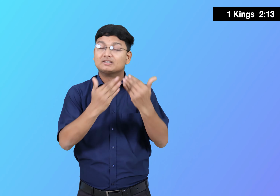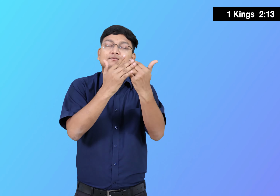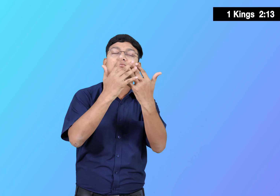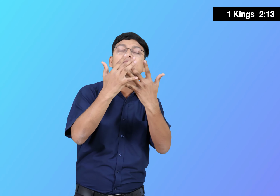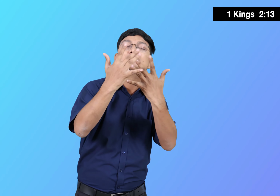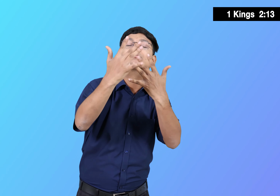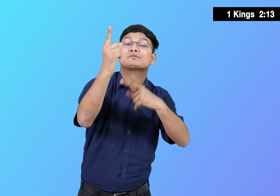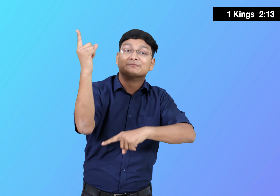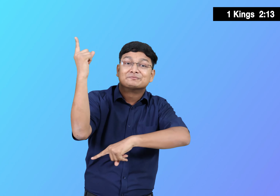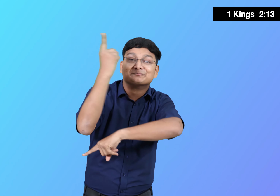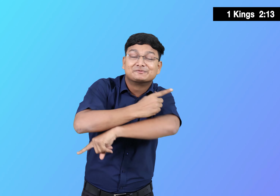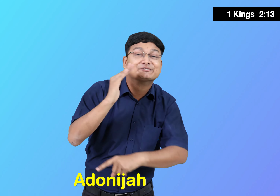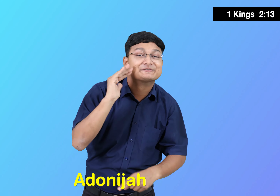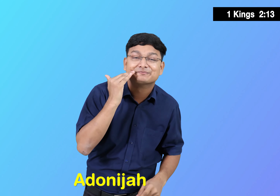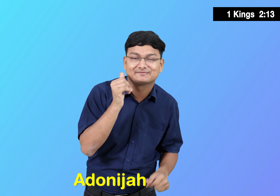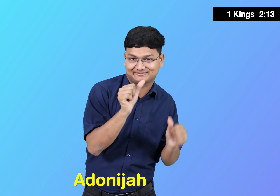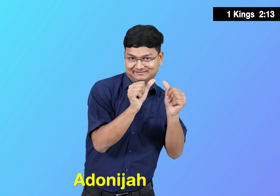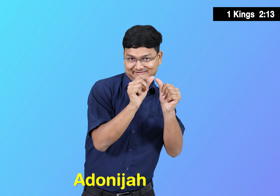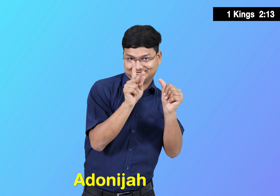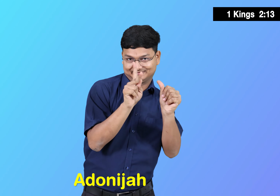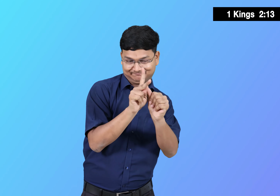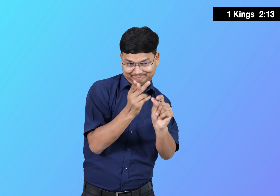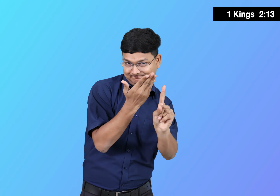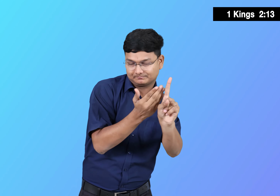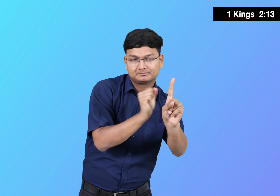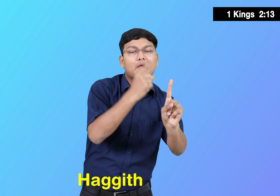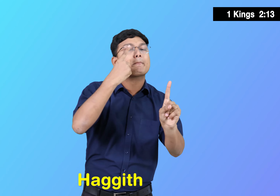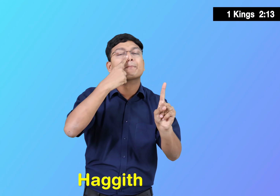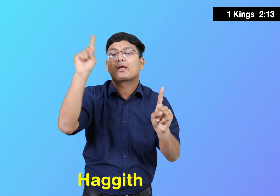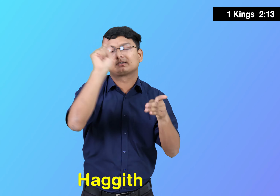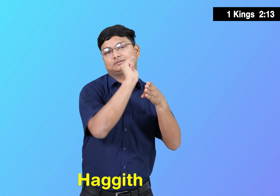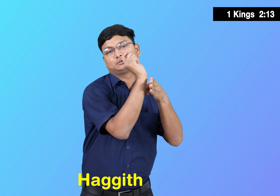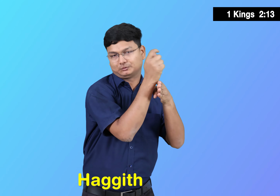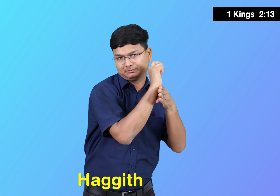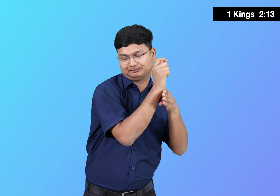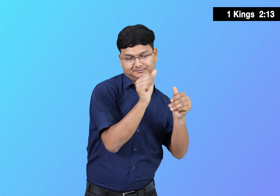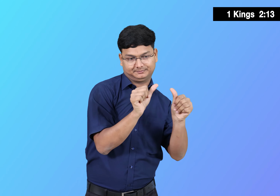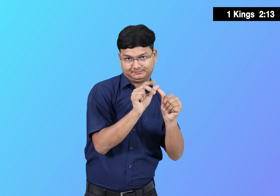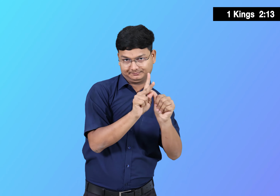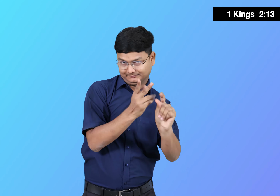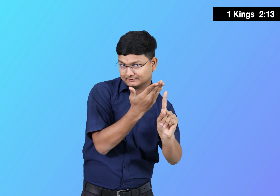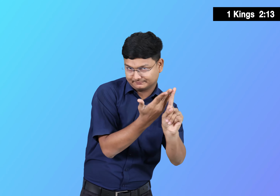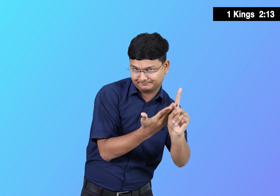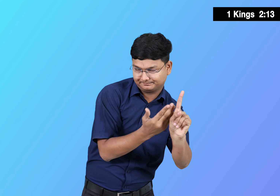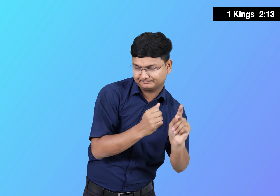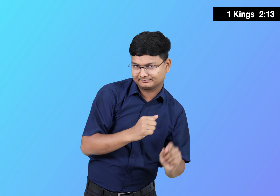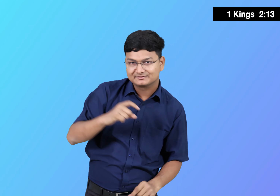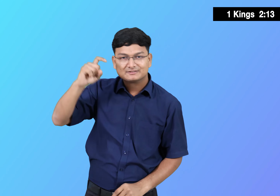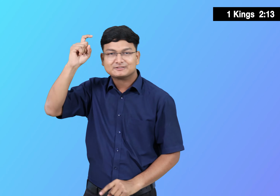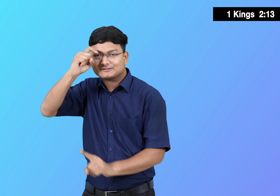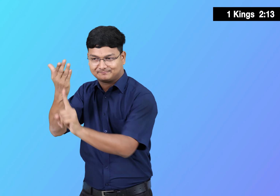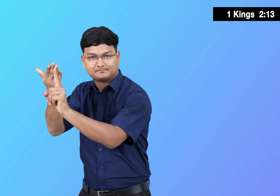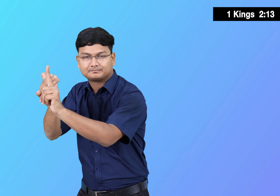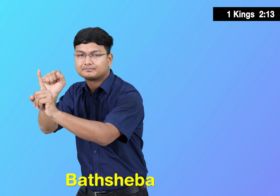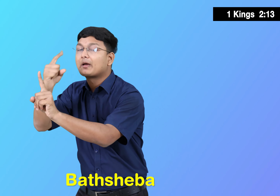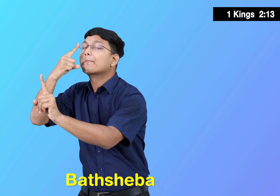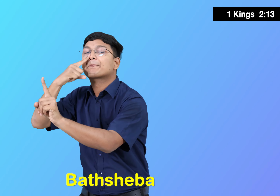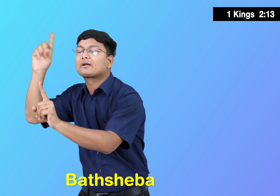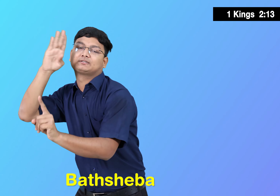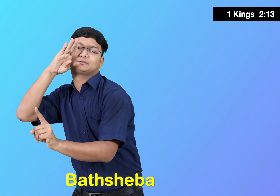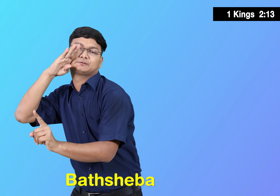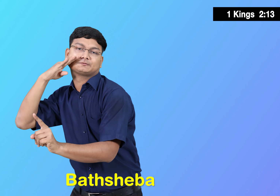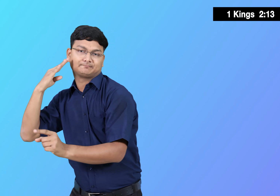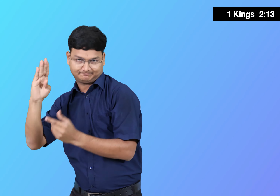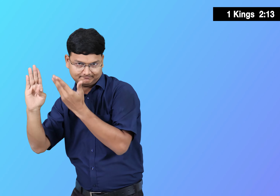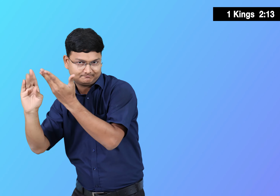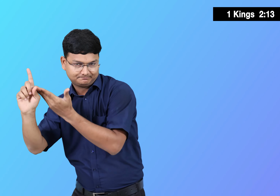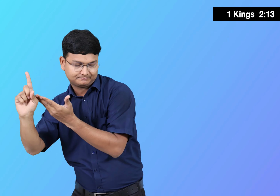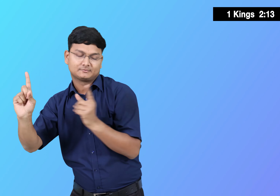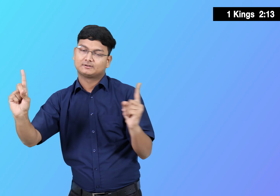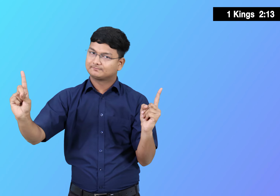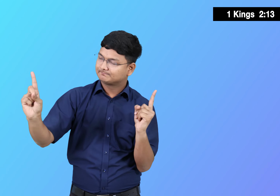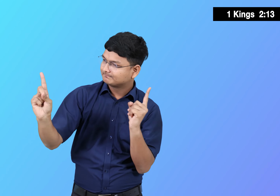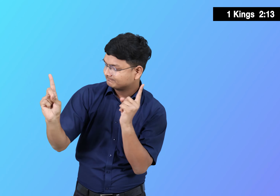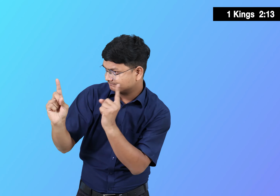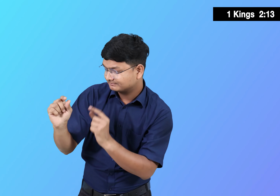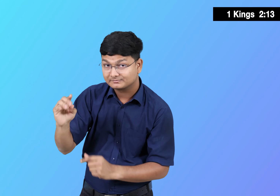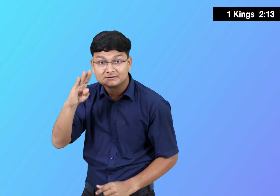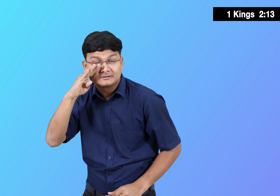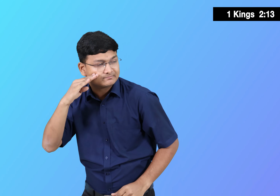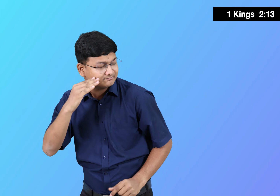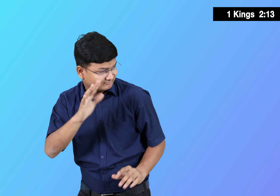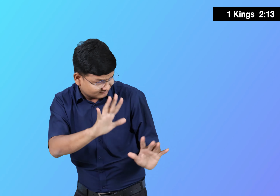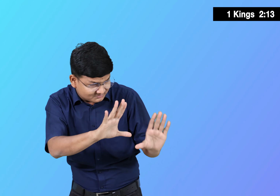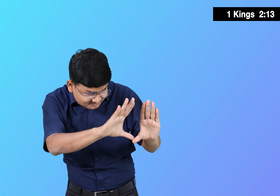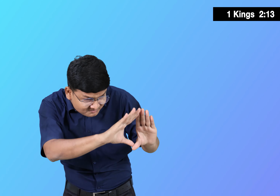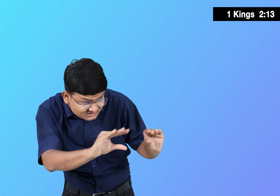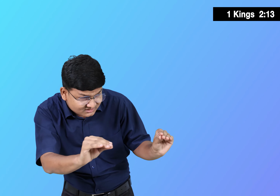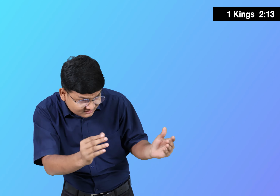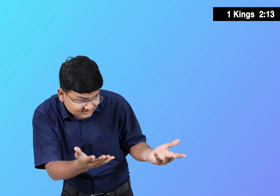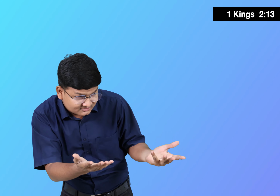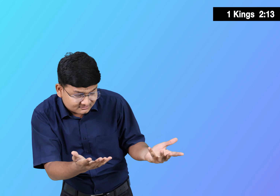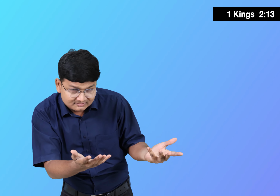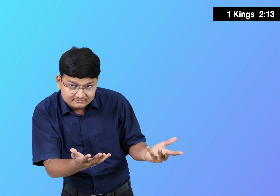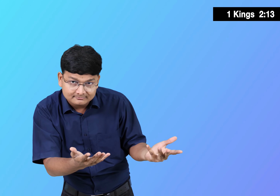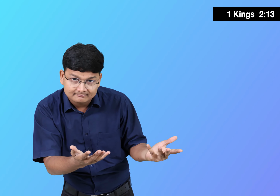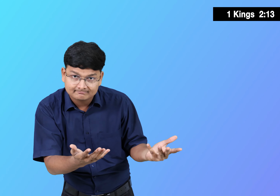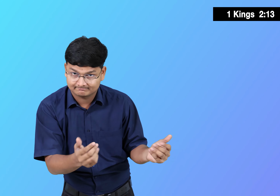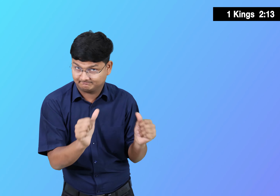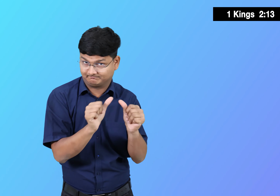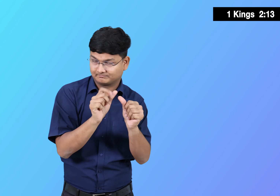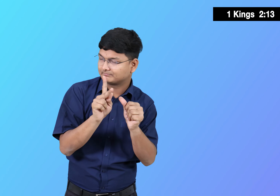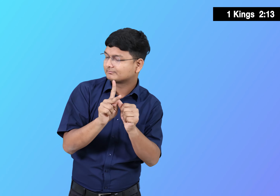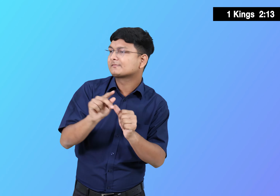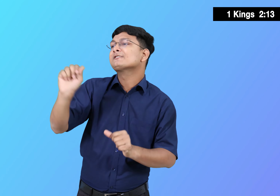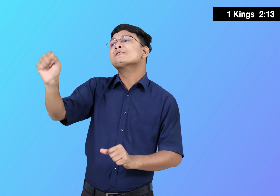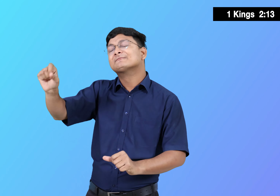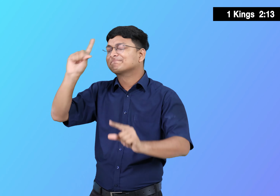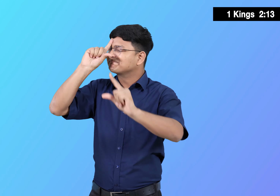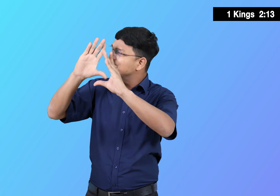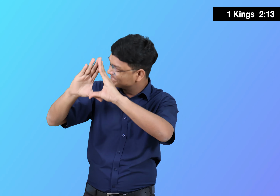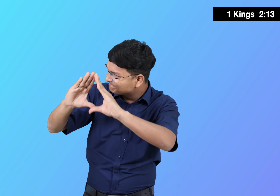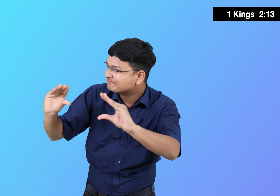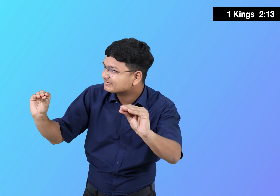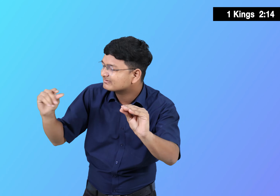One day Adonijah, the son of Haggith, went to Solomon’s mother, Bathsheba. She asked him, “Do you come in peace?” Adonijah answered, “Yes, this is a peaceful visit.